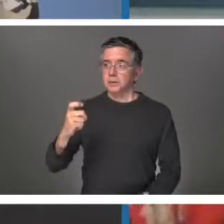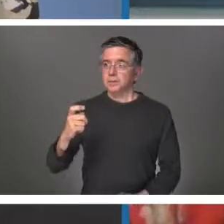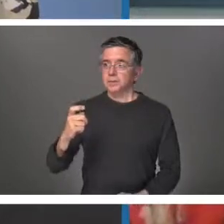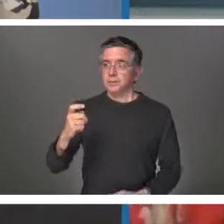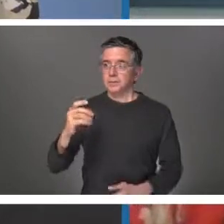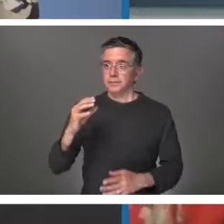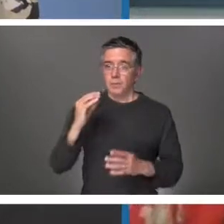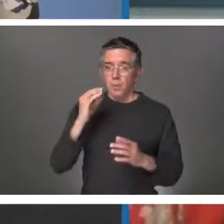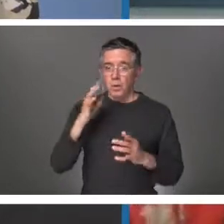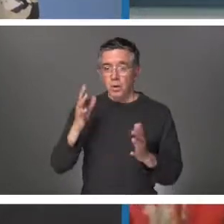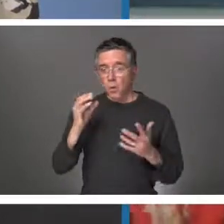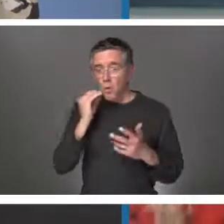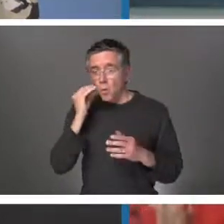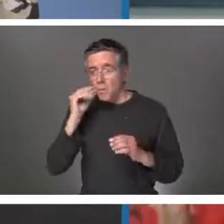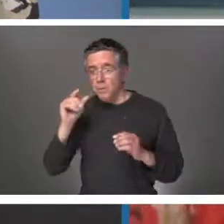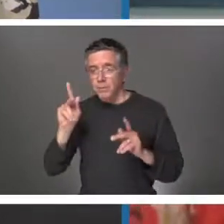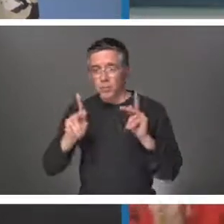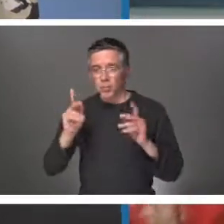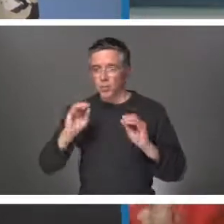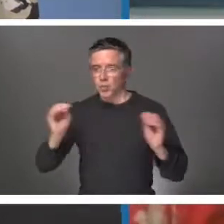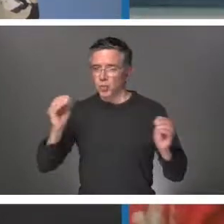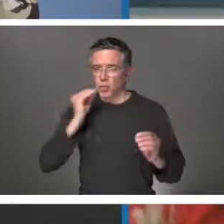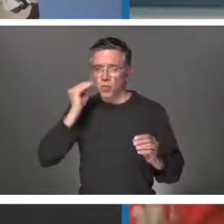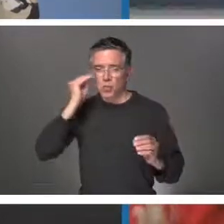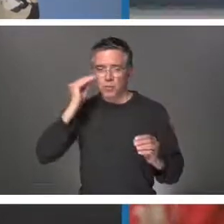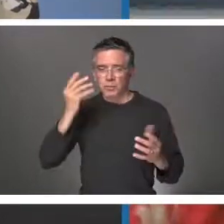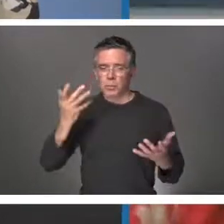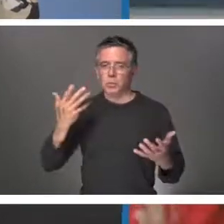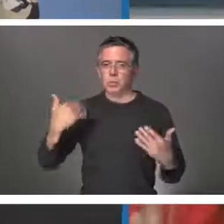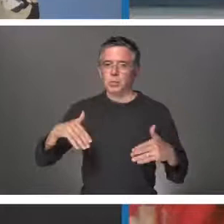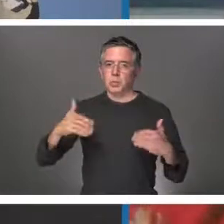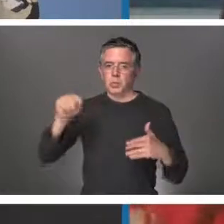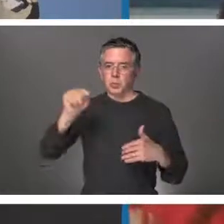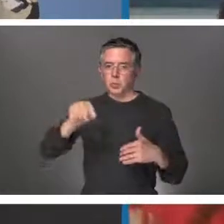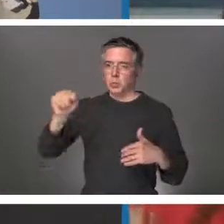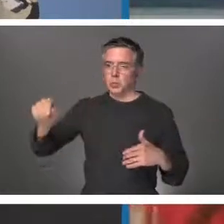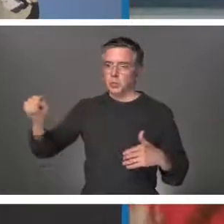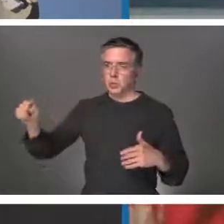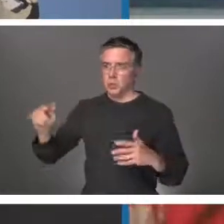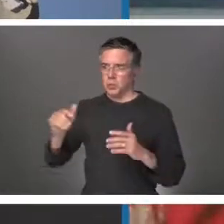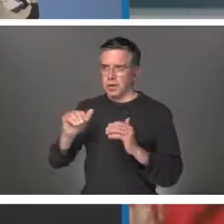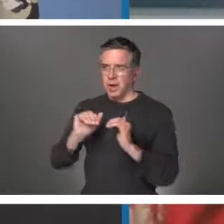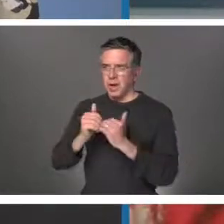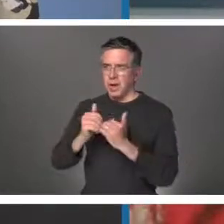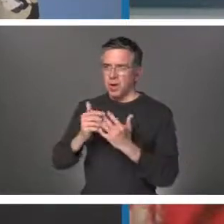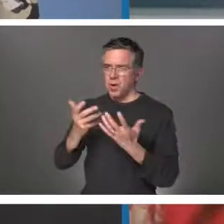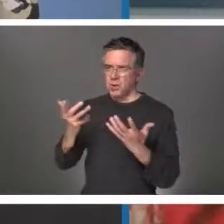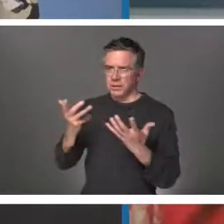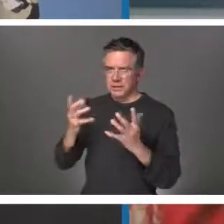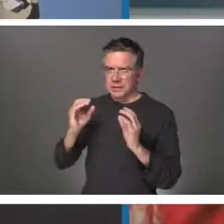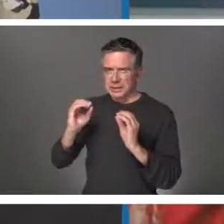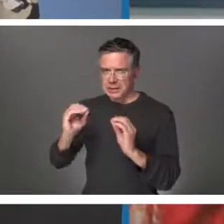to outreach to those folks specifically, and either do education, mobile vaccine clinics,